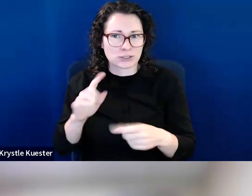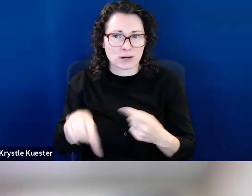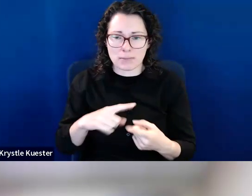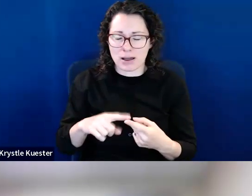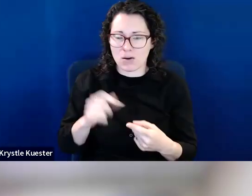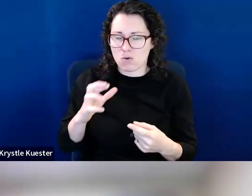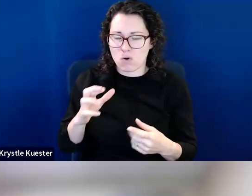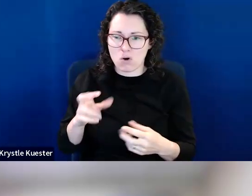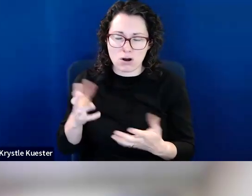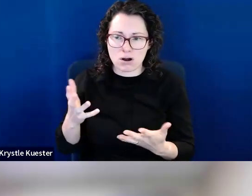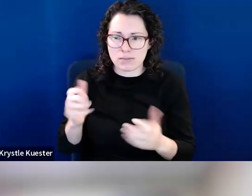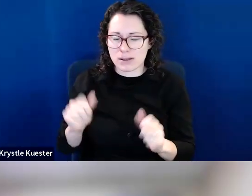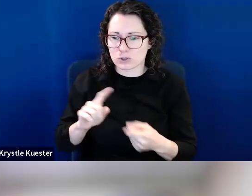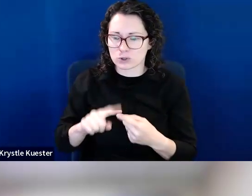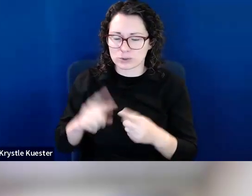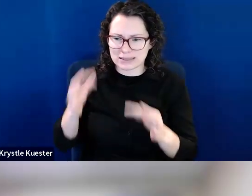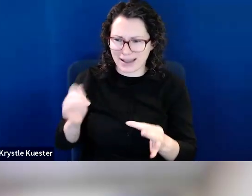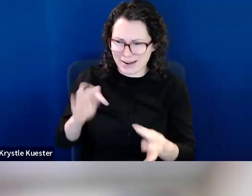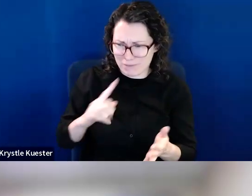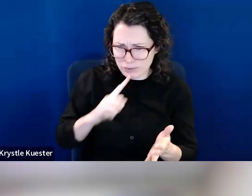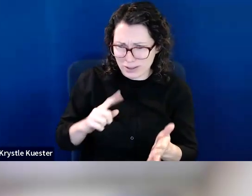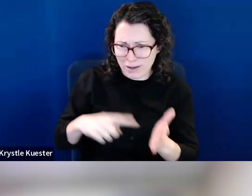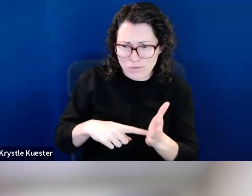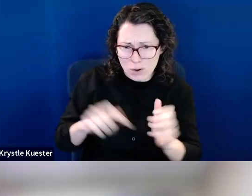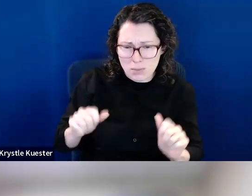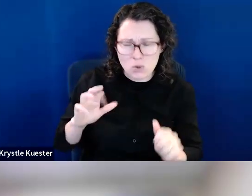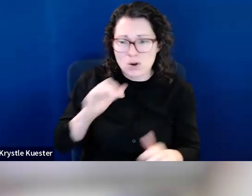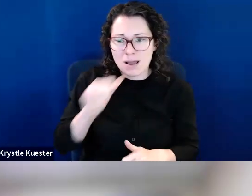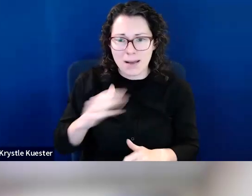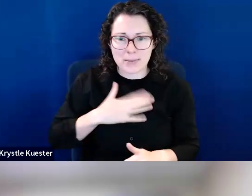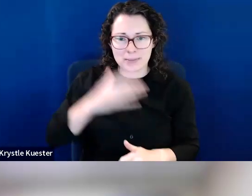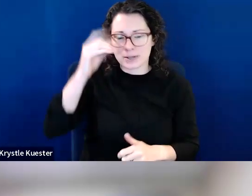judgment on affordability of a medication in my opinion because we don't know what the true